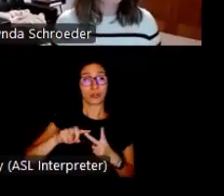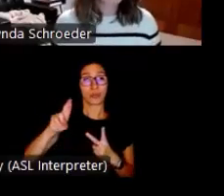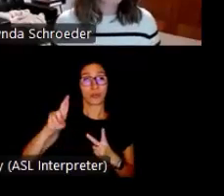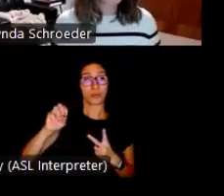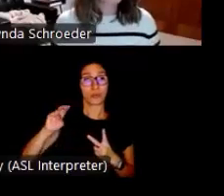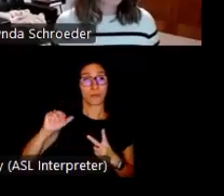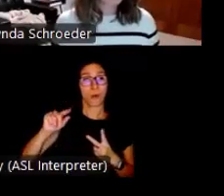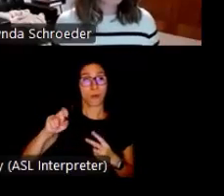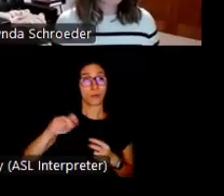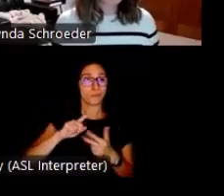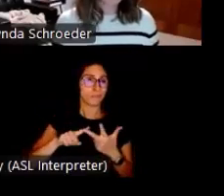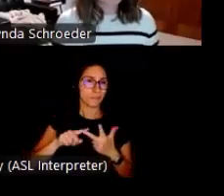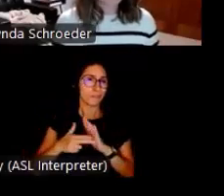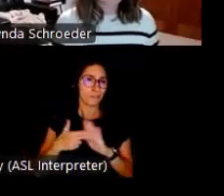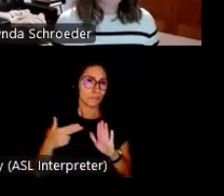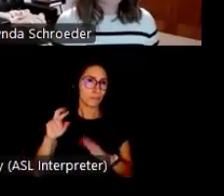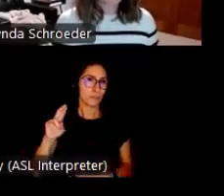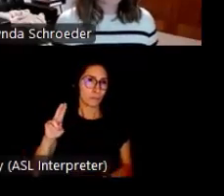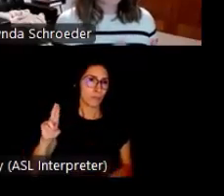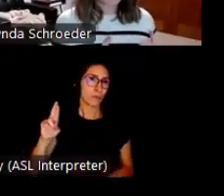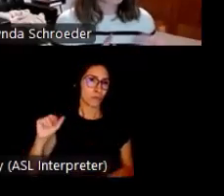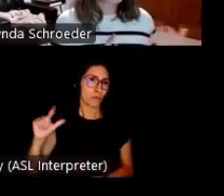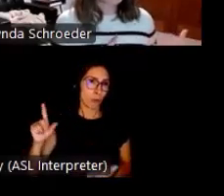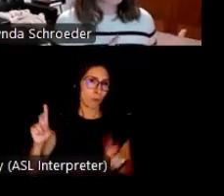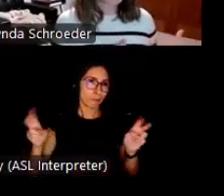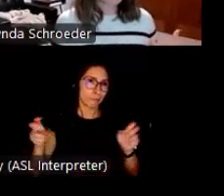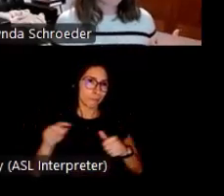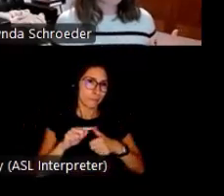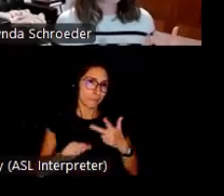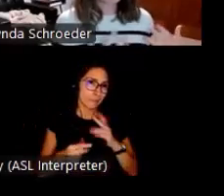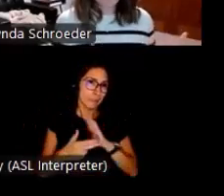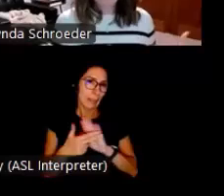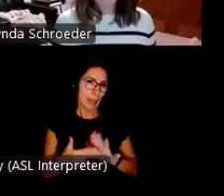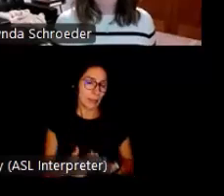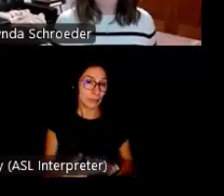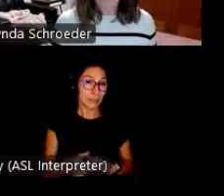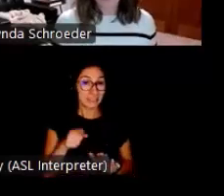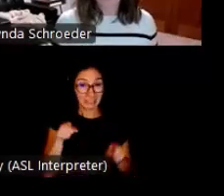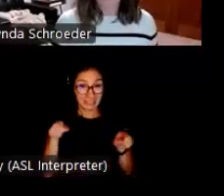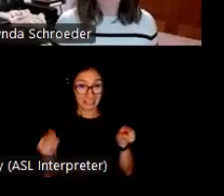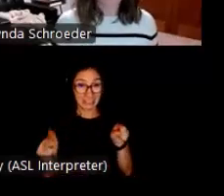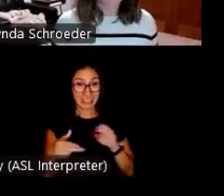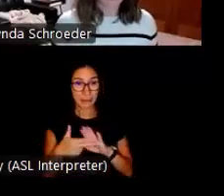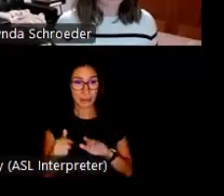In both of these examples, the one on the far left has far more counties that are shaded,